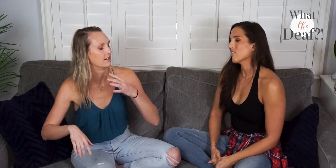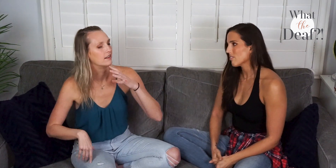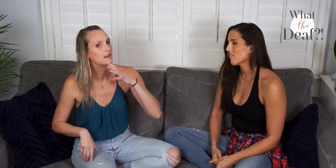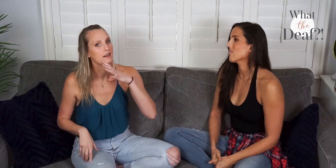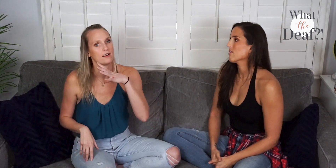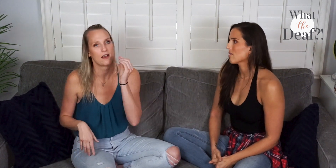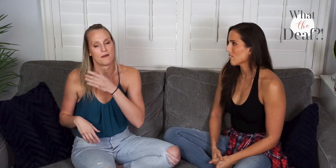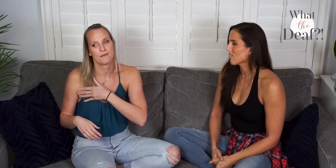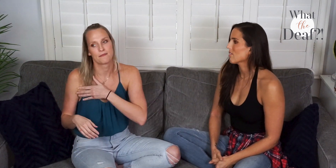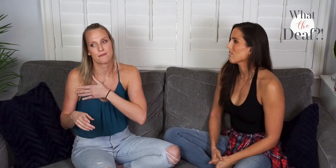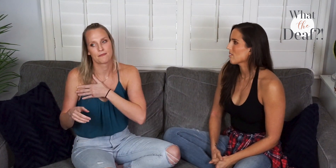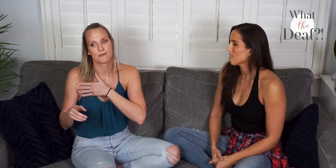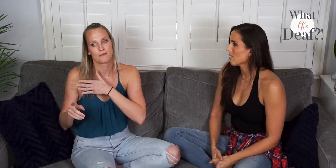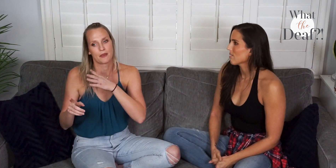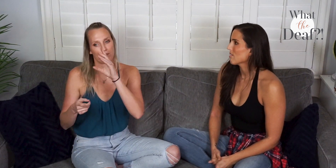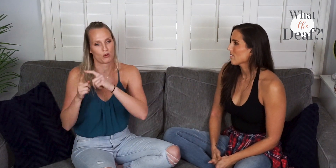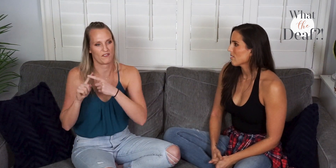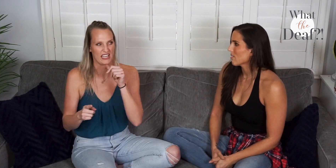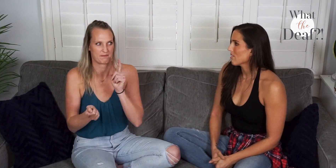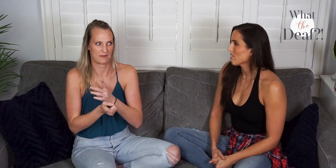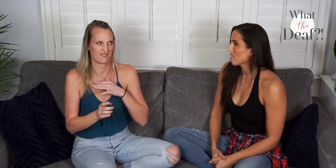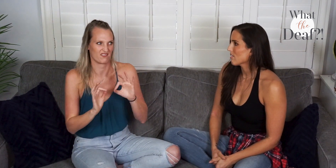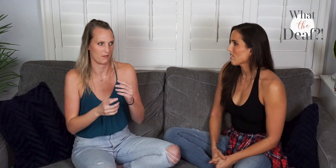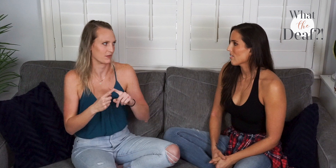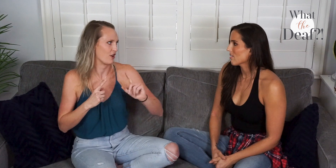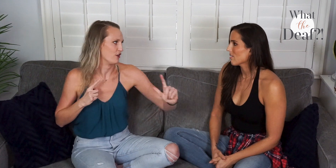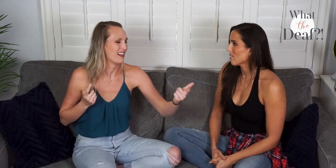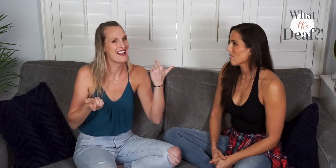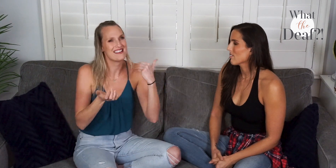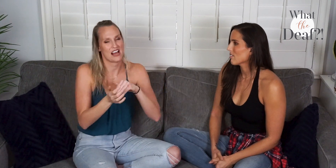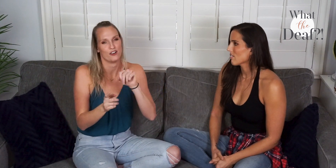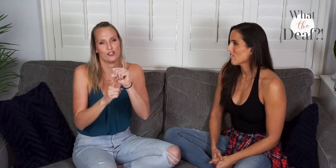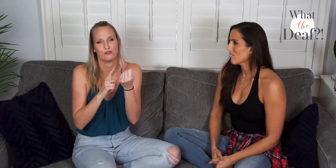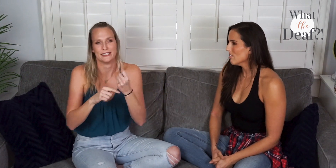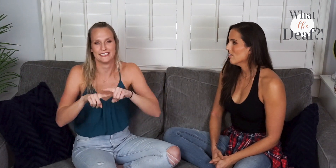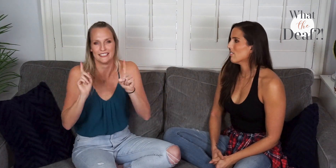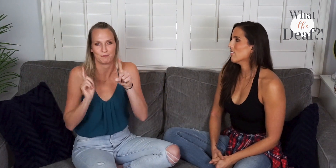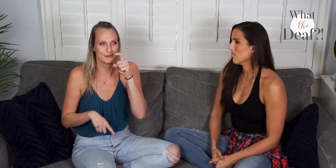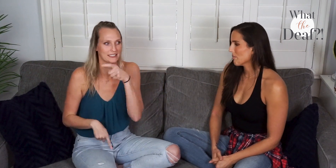And my boyfriend didn't meet my family until later on. Again, the situation's different